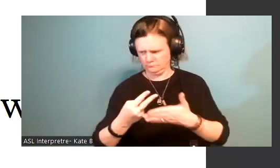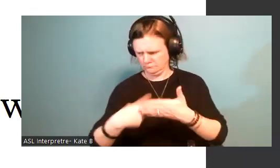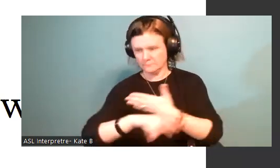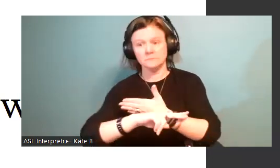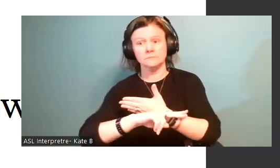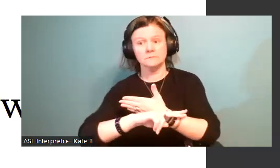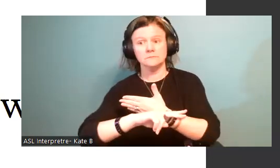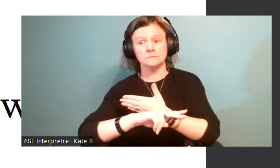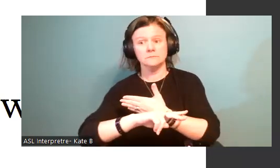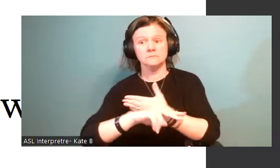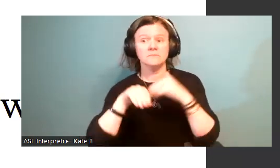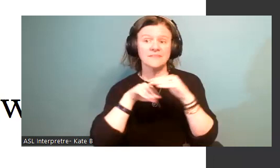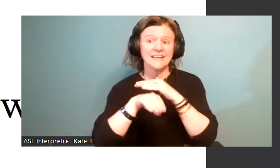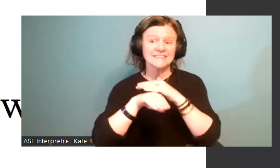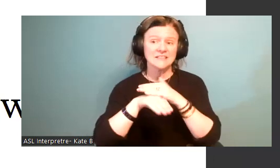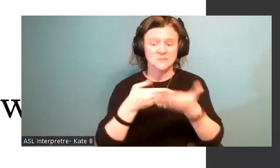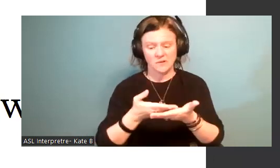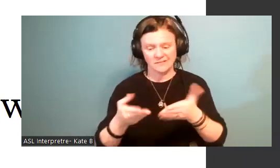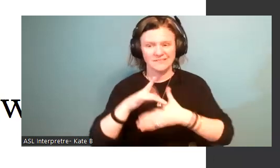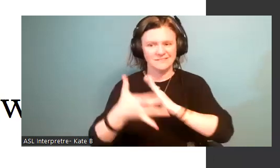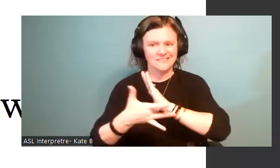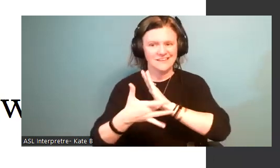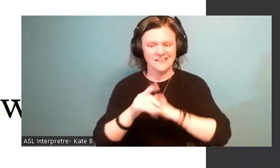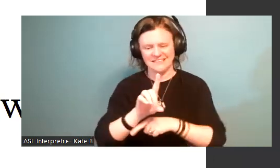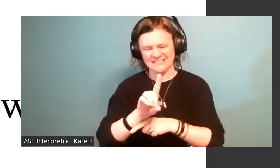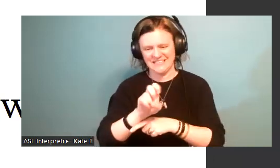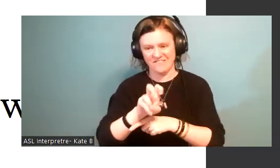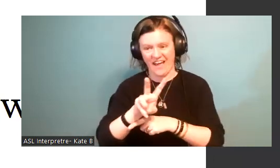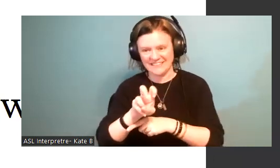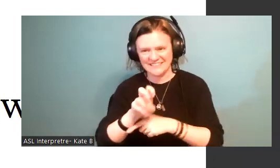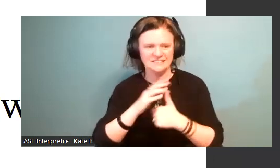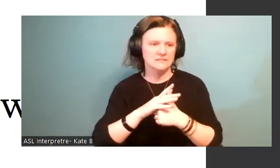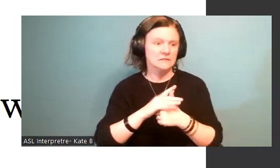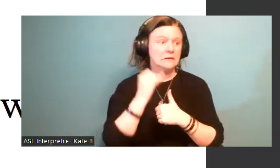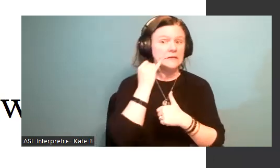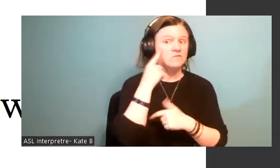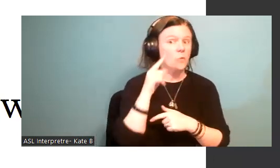highlight our next event that we will again bin NFB and Maryland Department of Disabilities will be